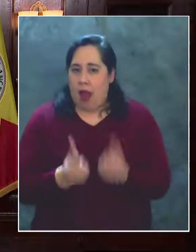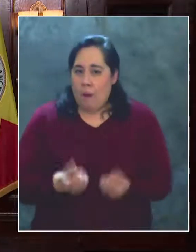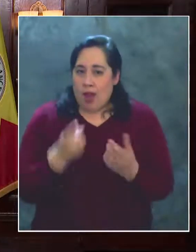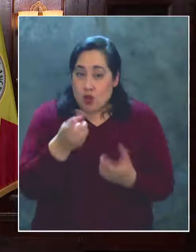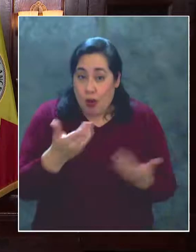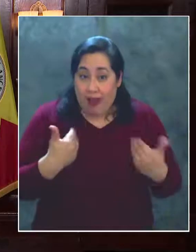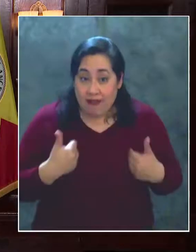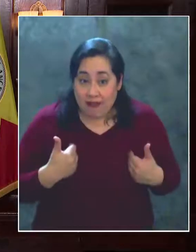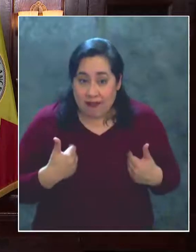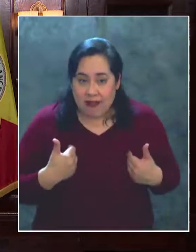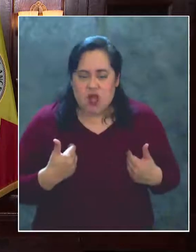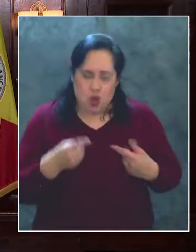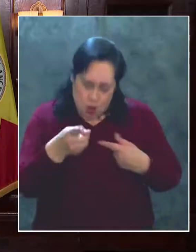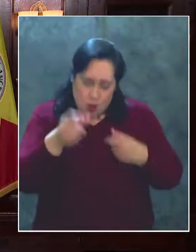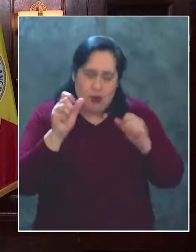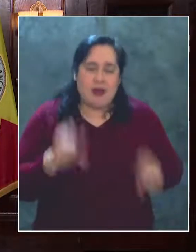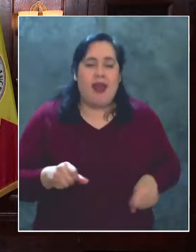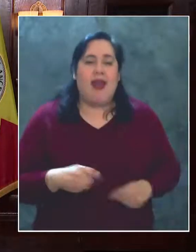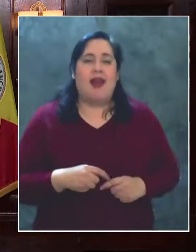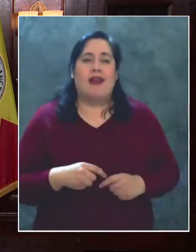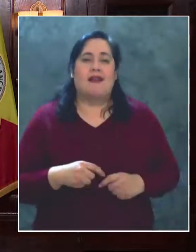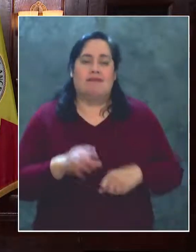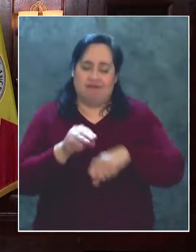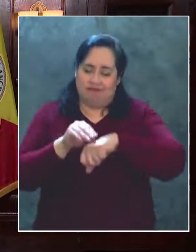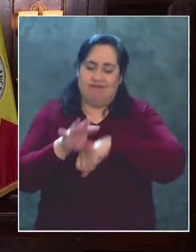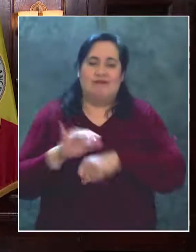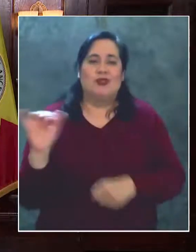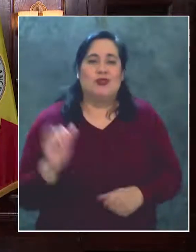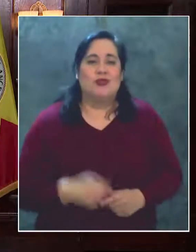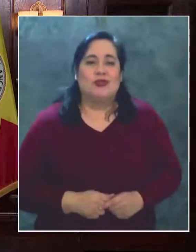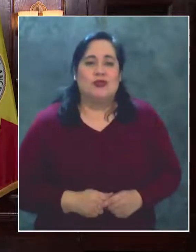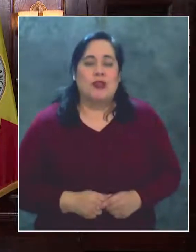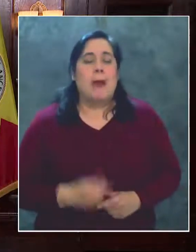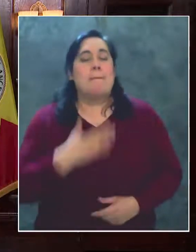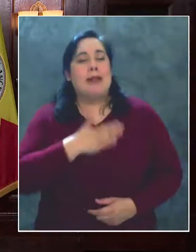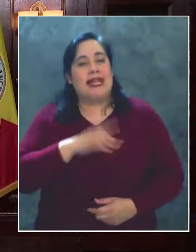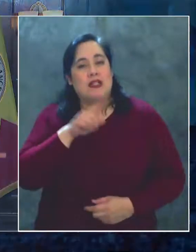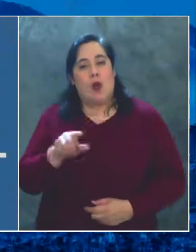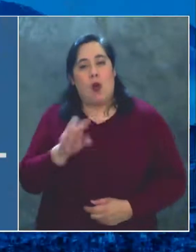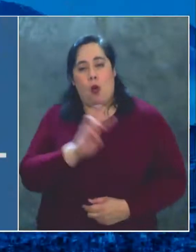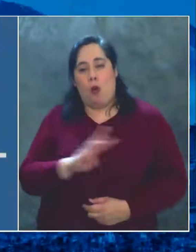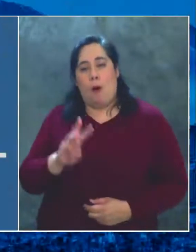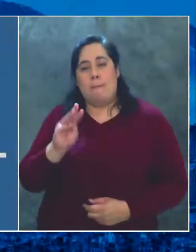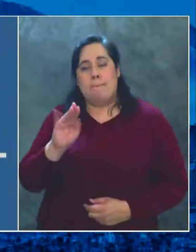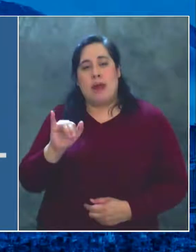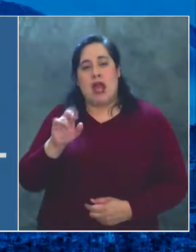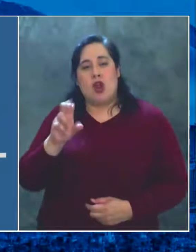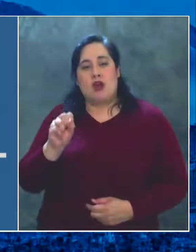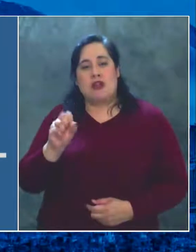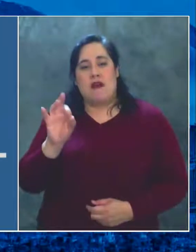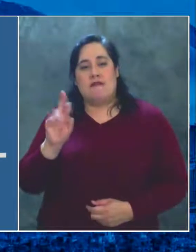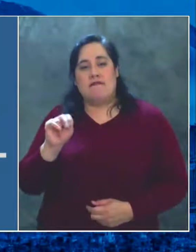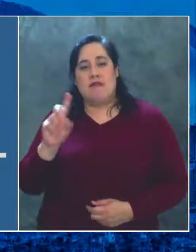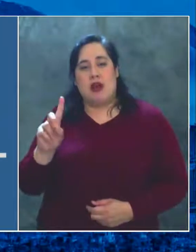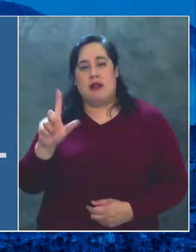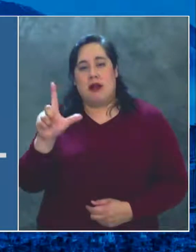CAN MAKE A DIFFERENCE AS WELL. PLEASE GO TO MAYORS FUNDLA.ORG